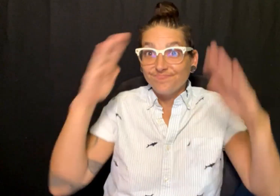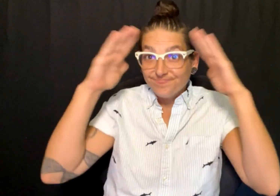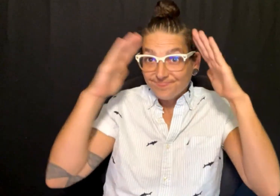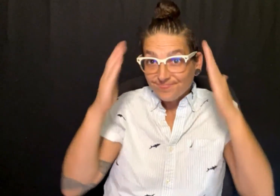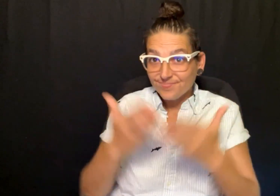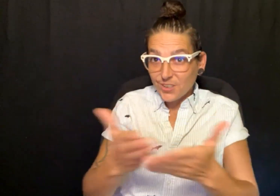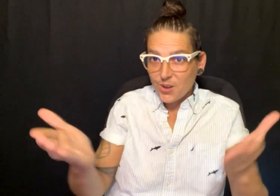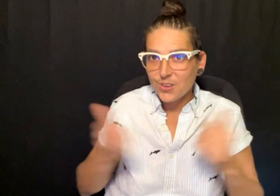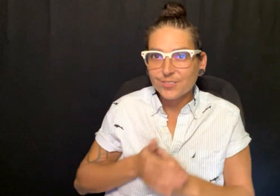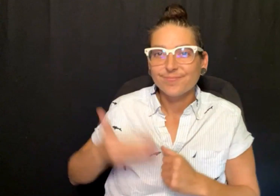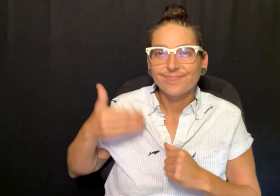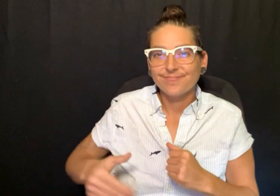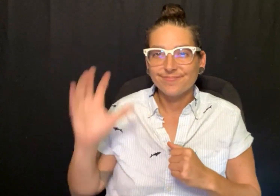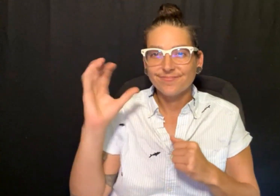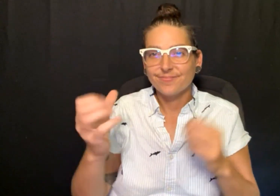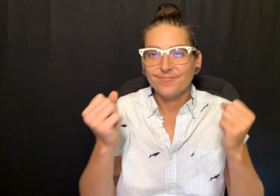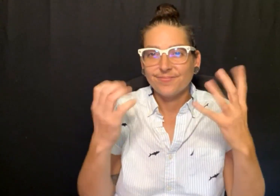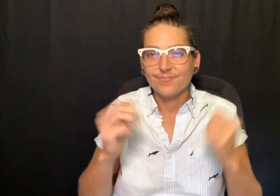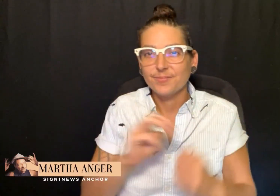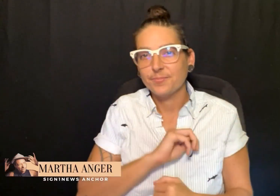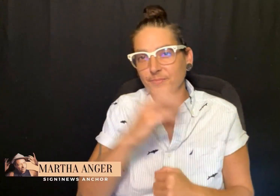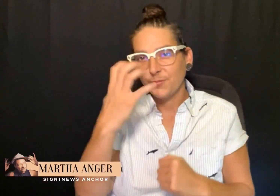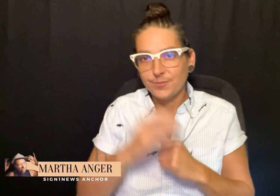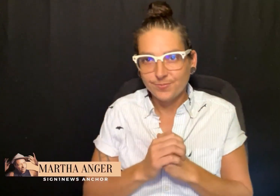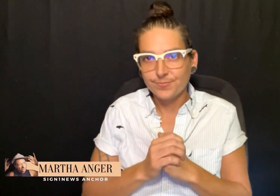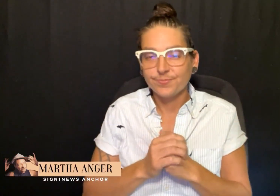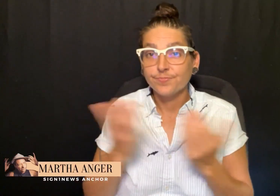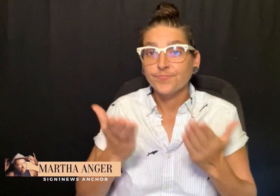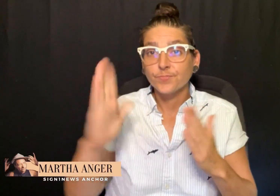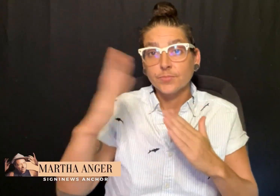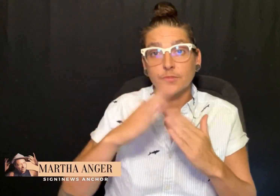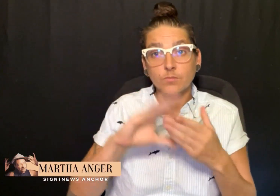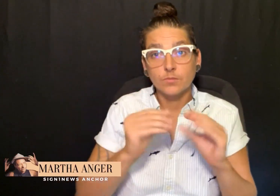Hello everyone I'm Sign1News anchor Martha Anger here's a quick look at the top trending